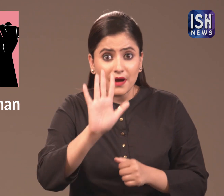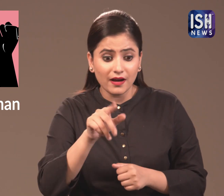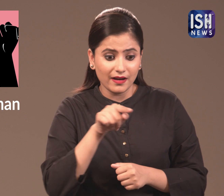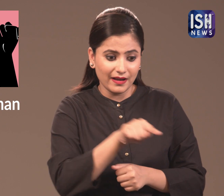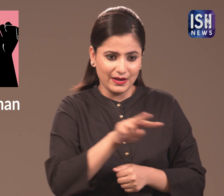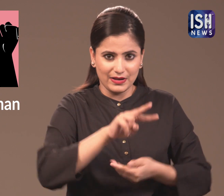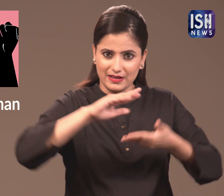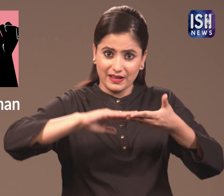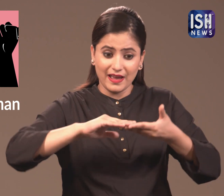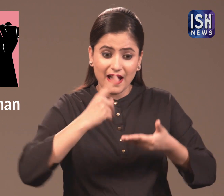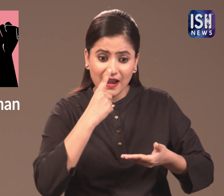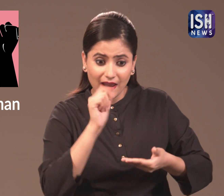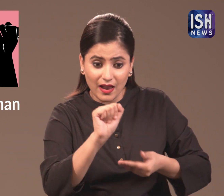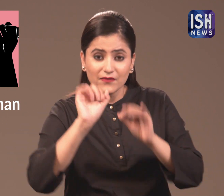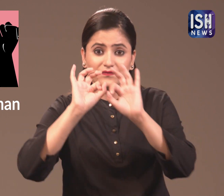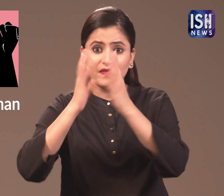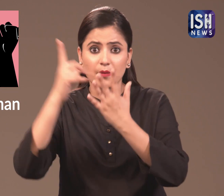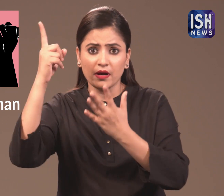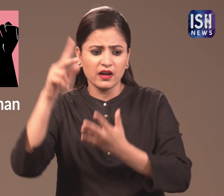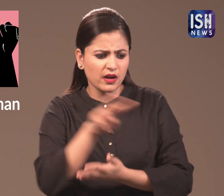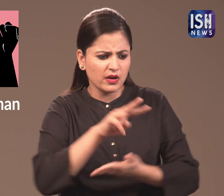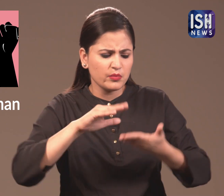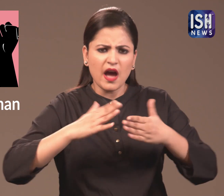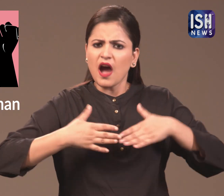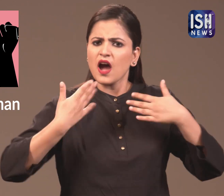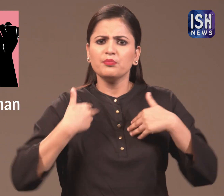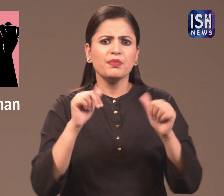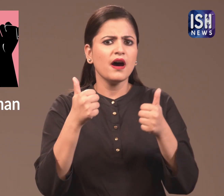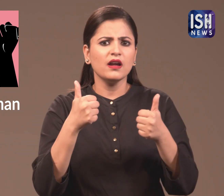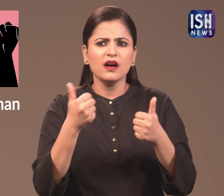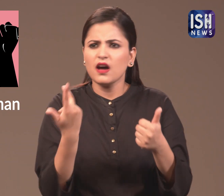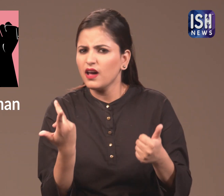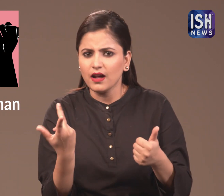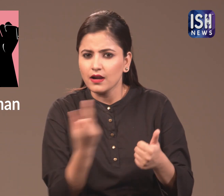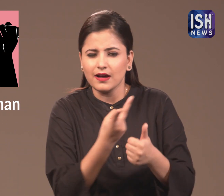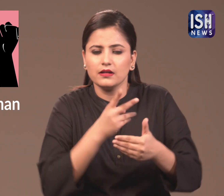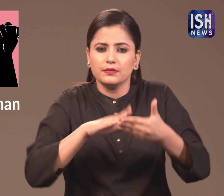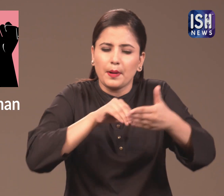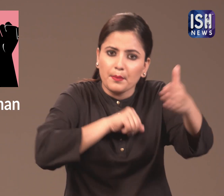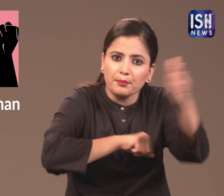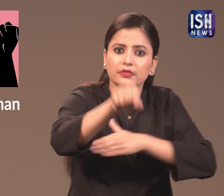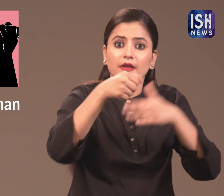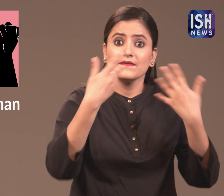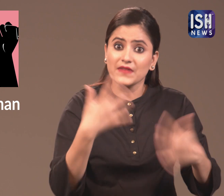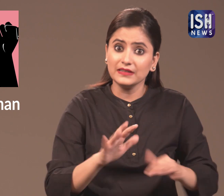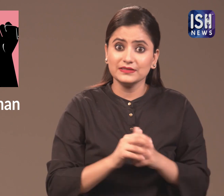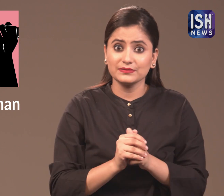The girl's family were not happy with the wedding. So they ran away and got married.